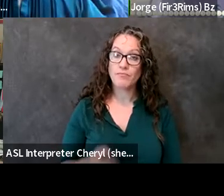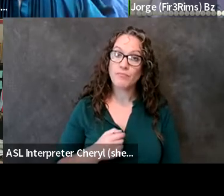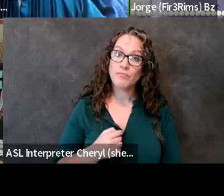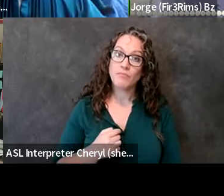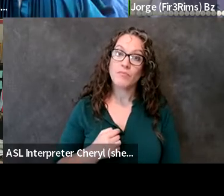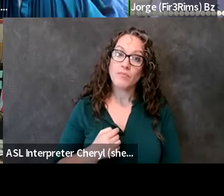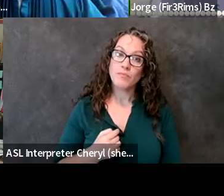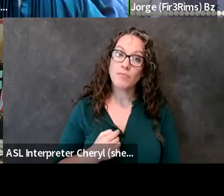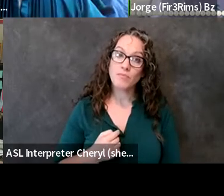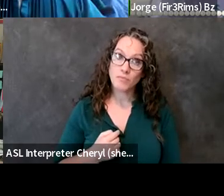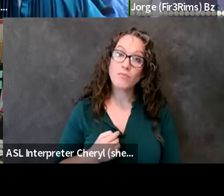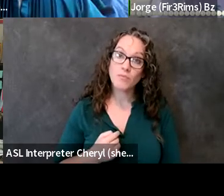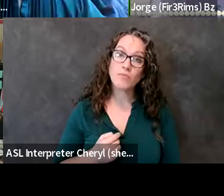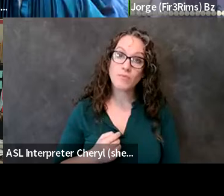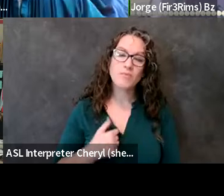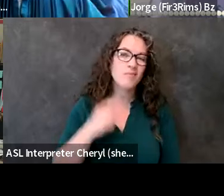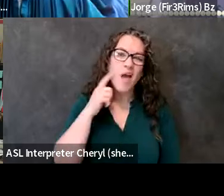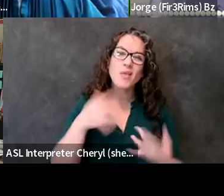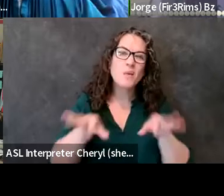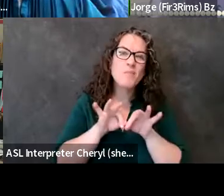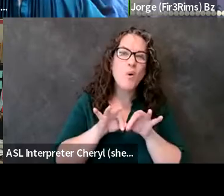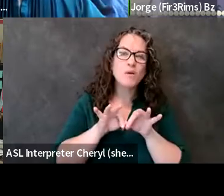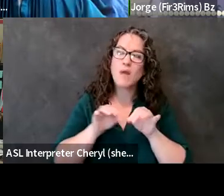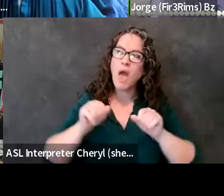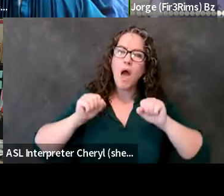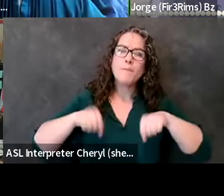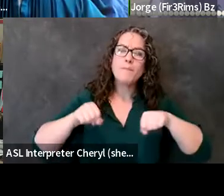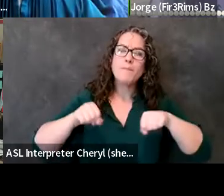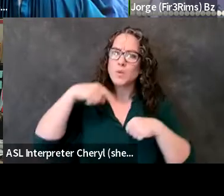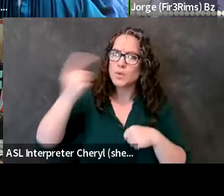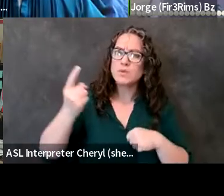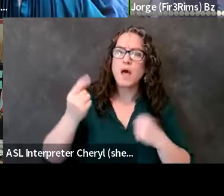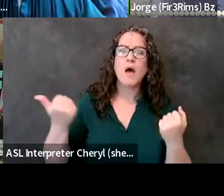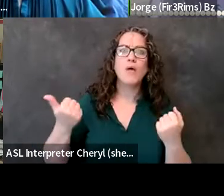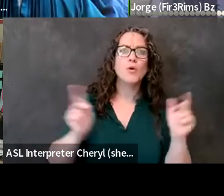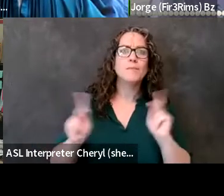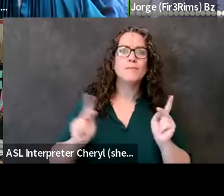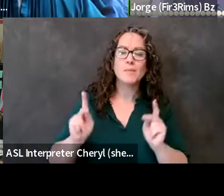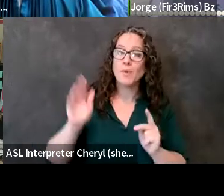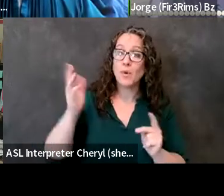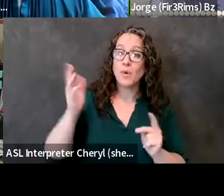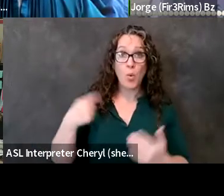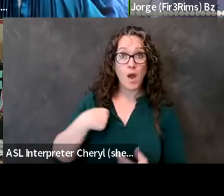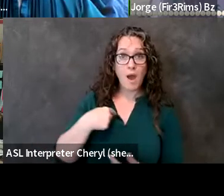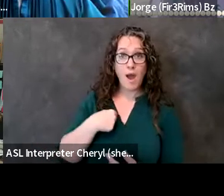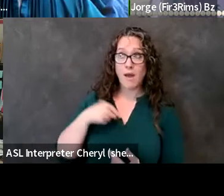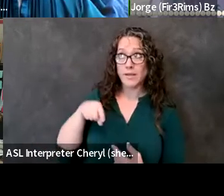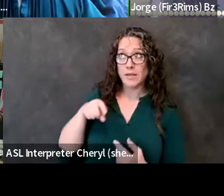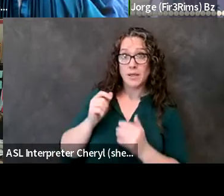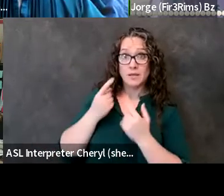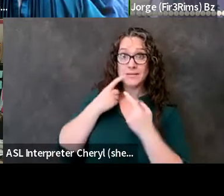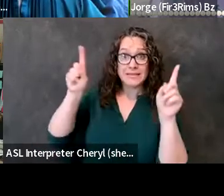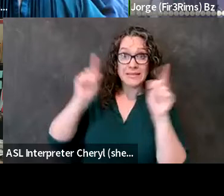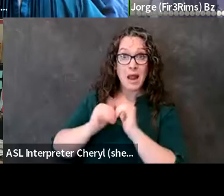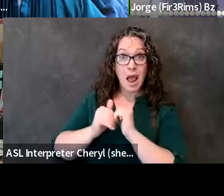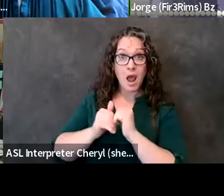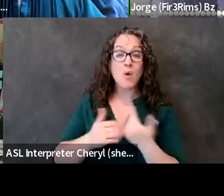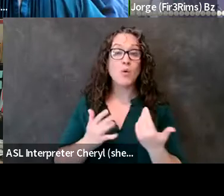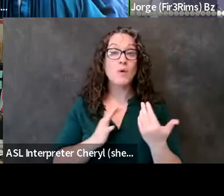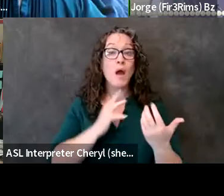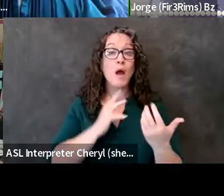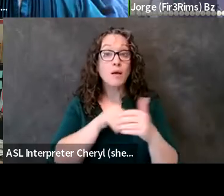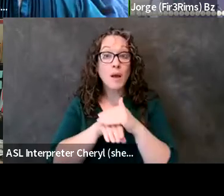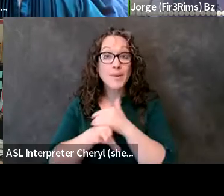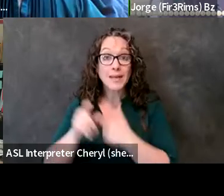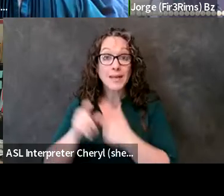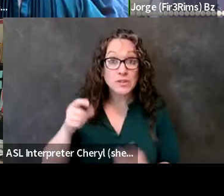what you what you need to succeed and what um what accommodations you need also being able to um